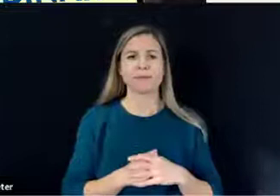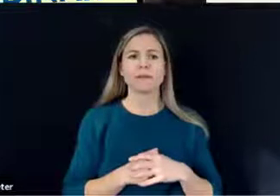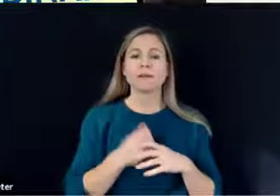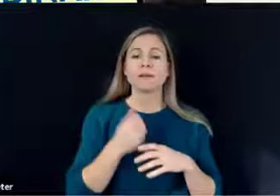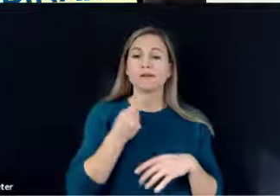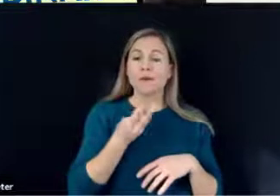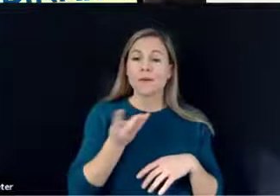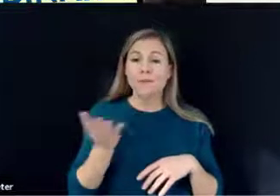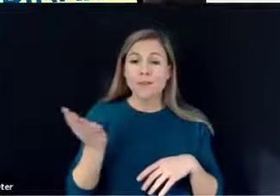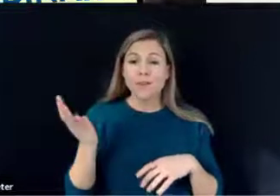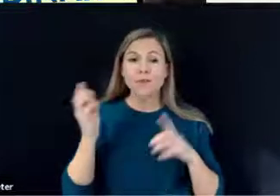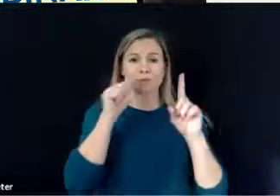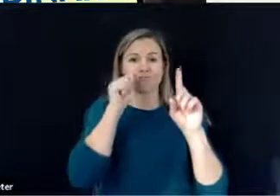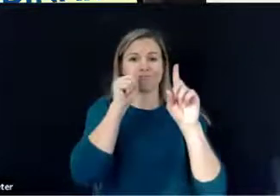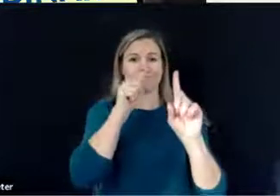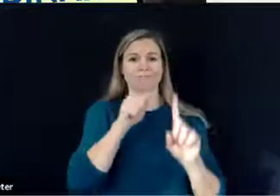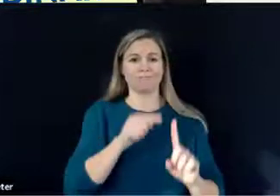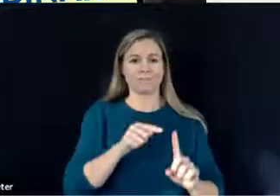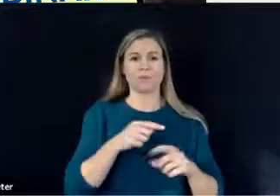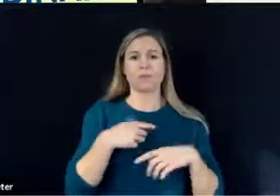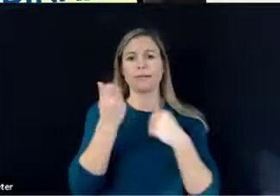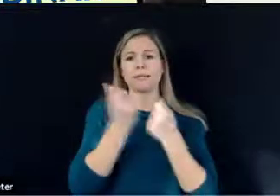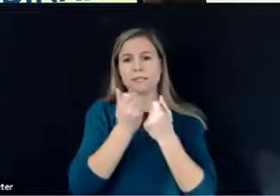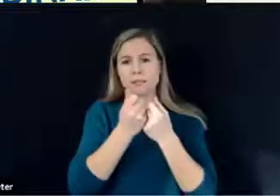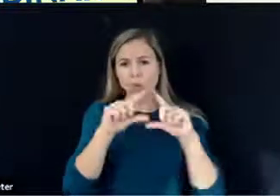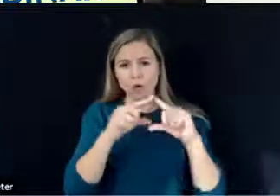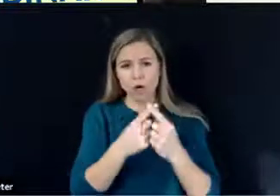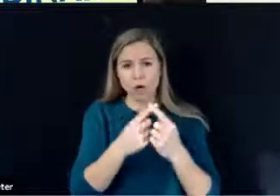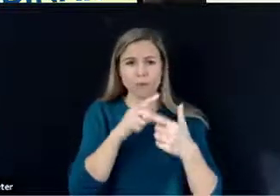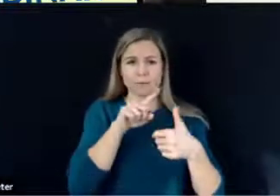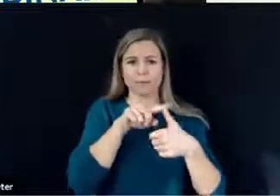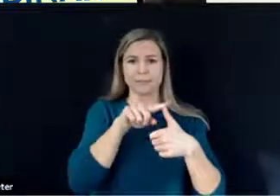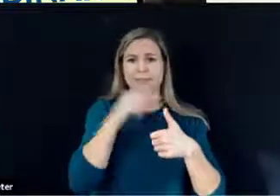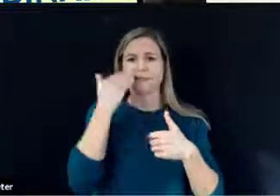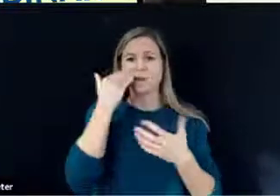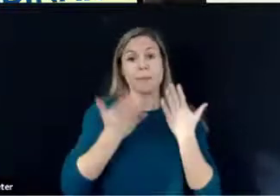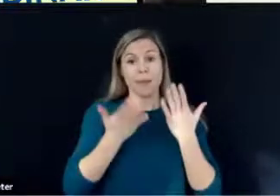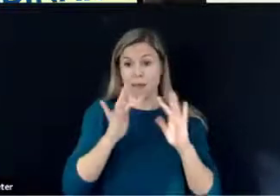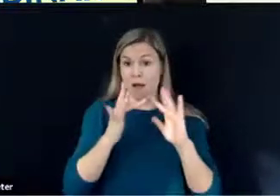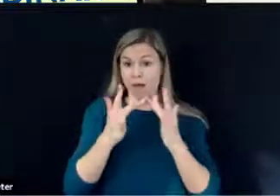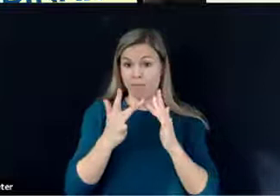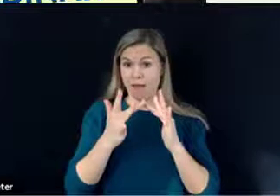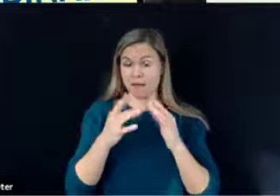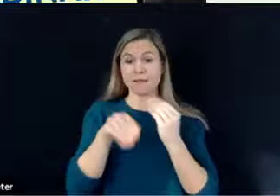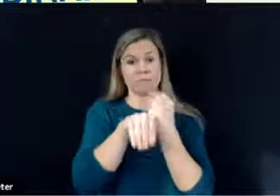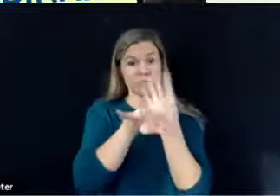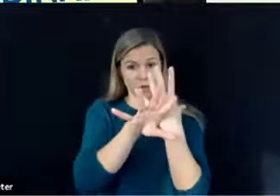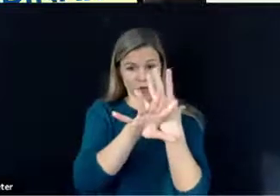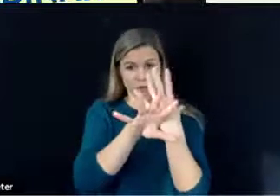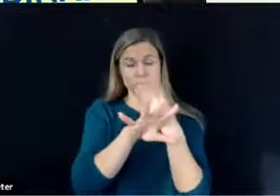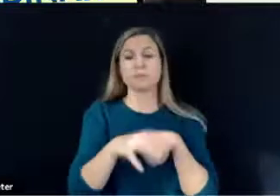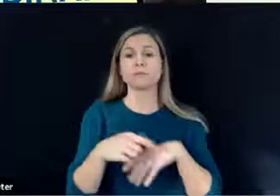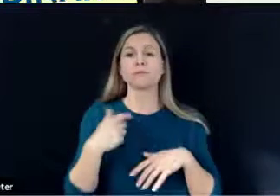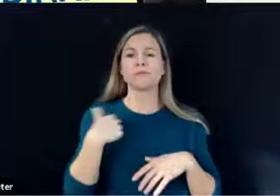would be support groups. And these maybe online, they are virtual, we actually say we have hybrid support groups now.